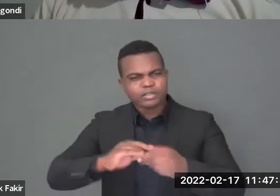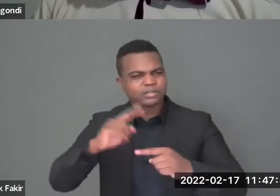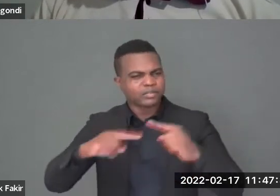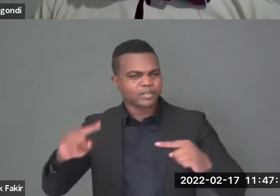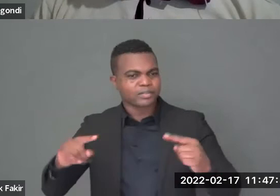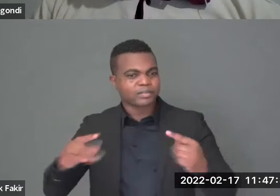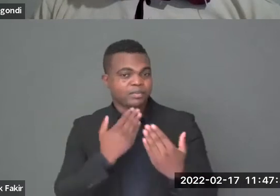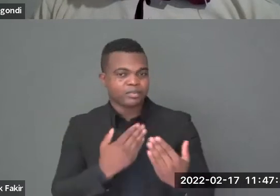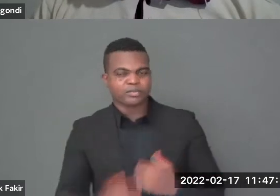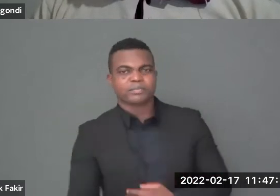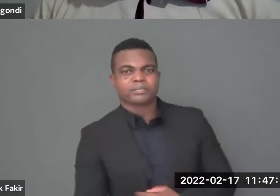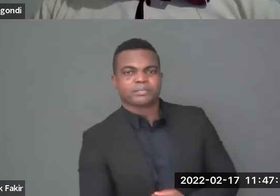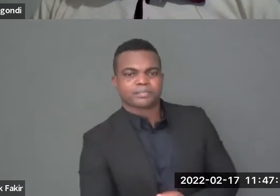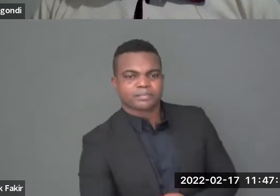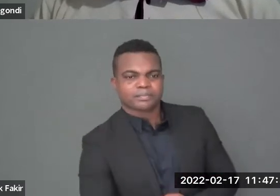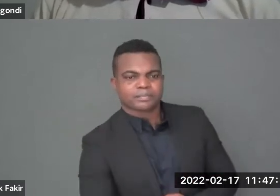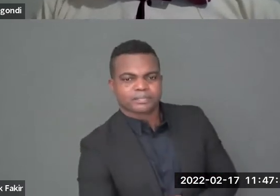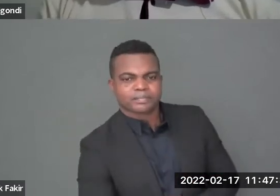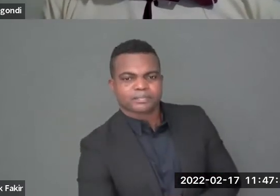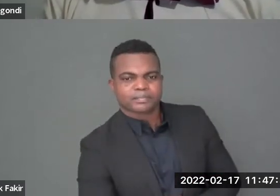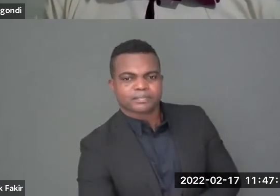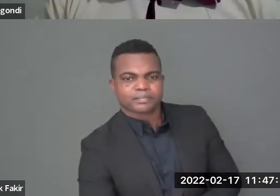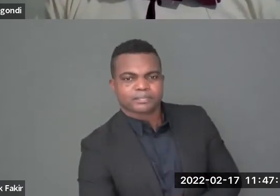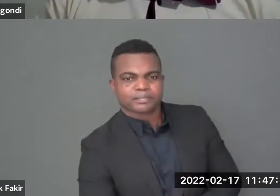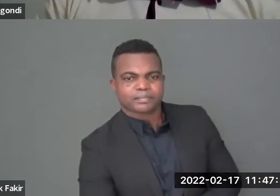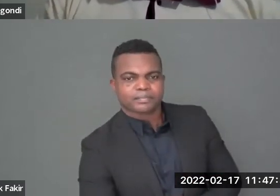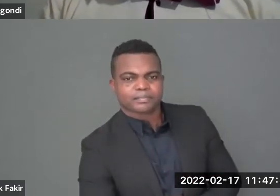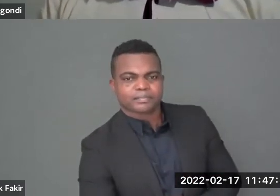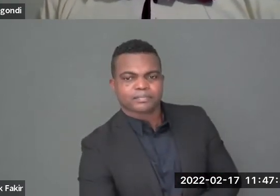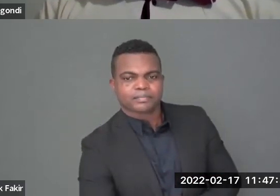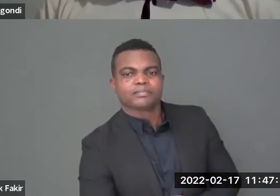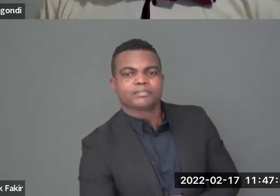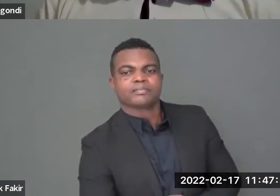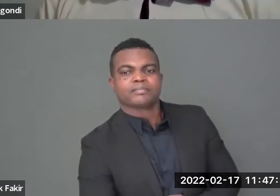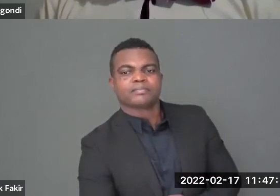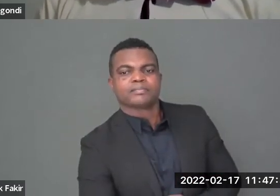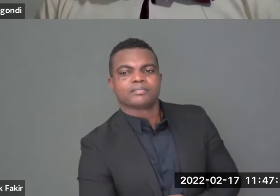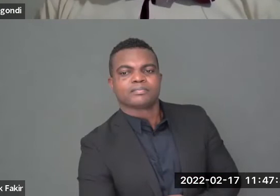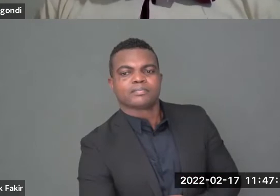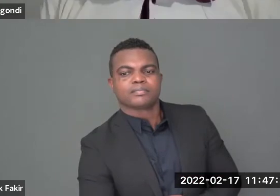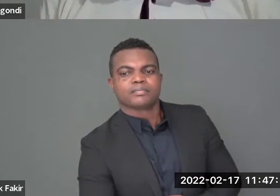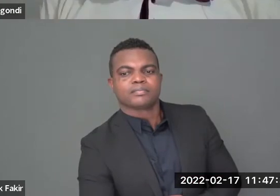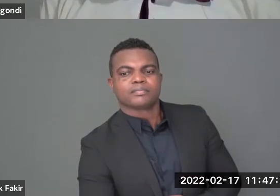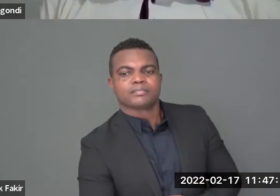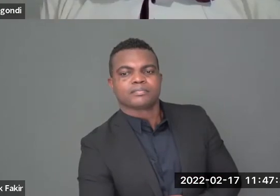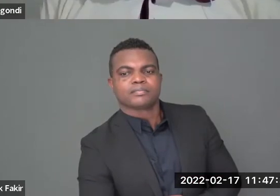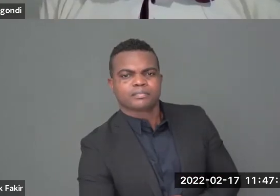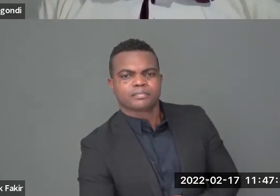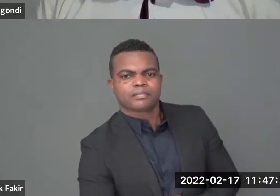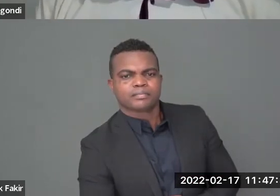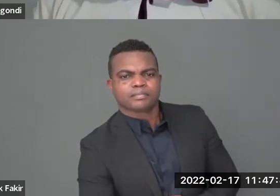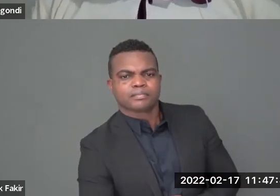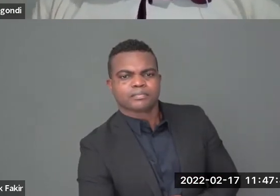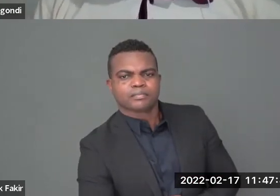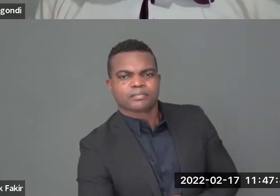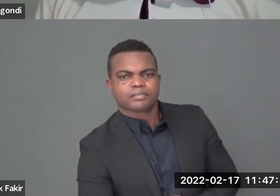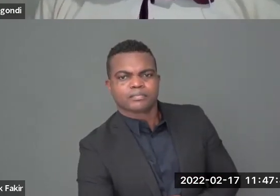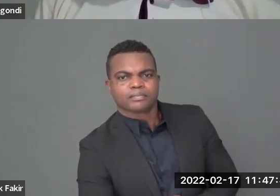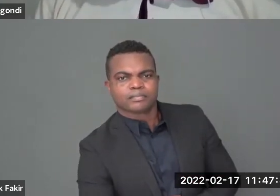Elizabeth Lockwood: and, overall, the findings from this project reinforce once again that data are essential for government officials and policymakers.